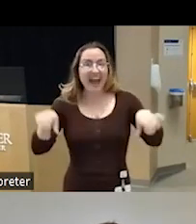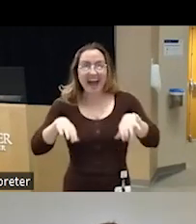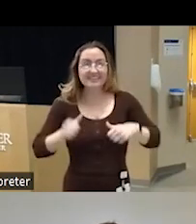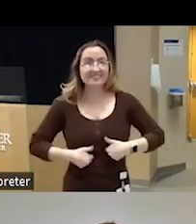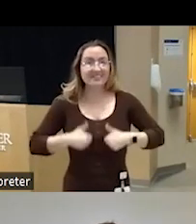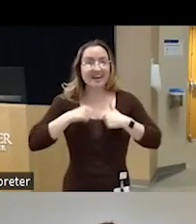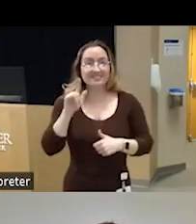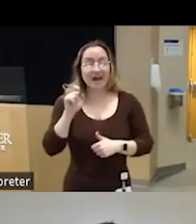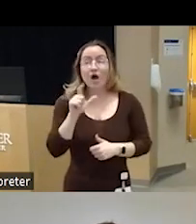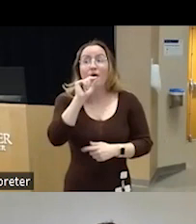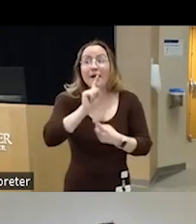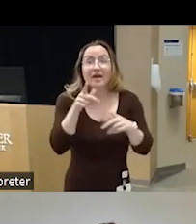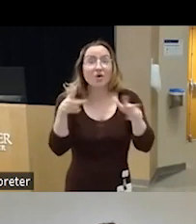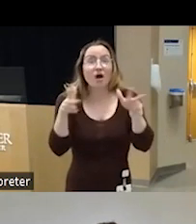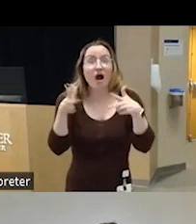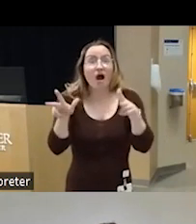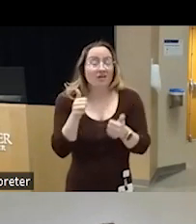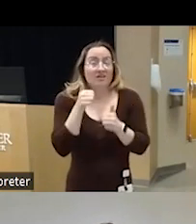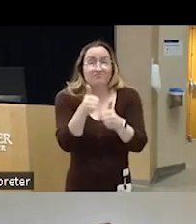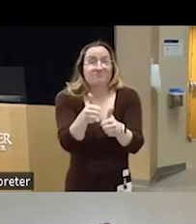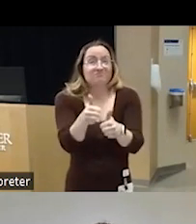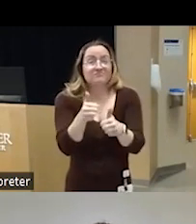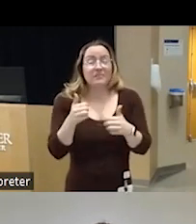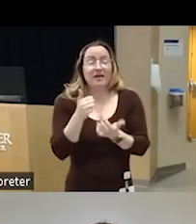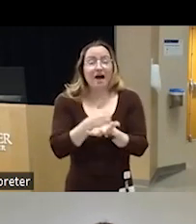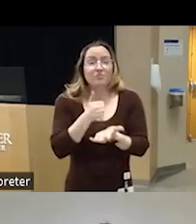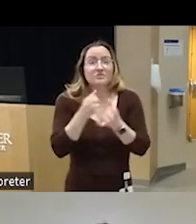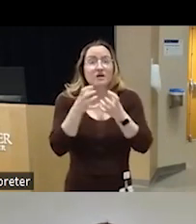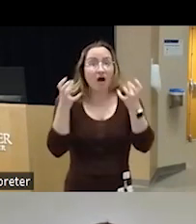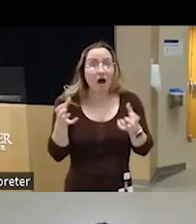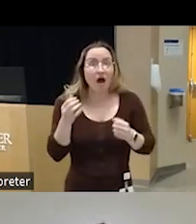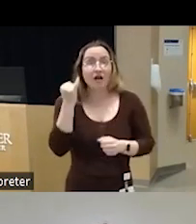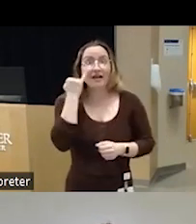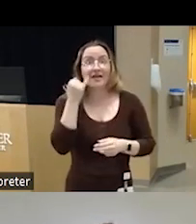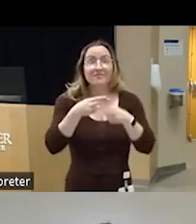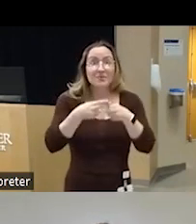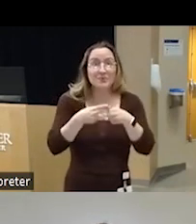can be helpful. Even if you don't lose weight this activity already reduces insulin resistance